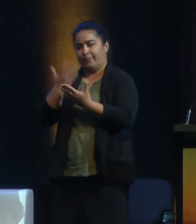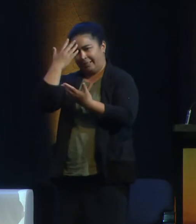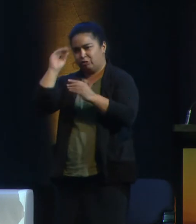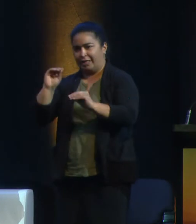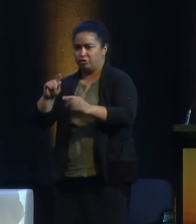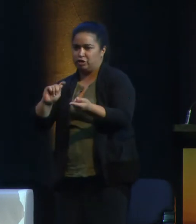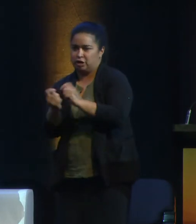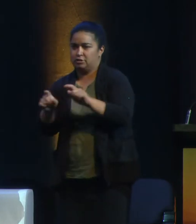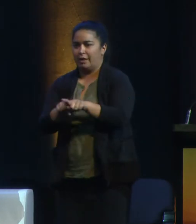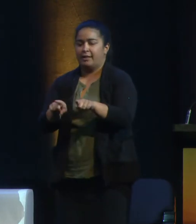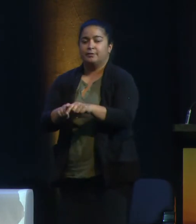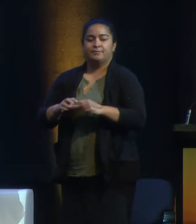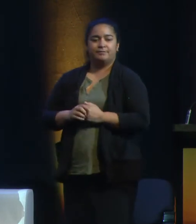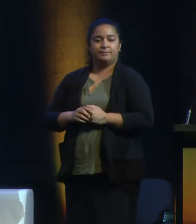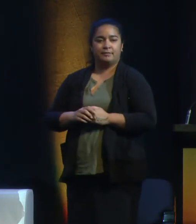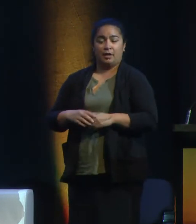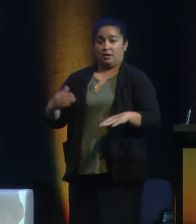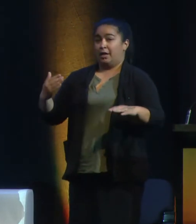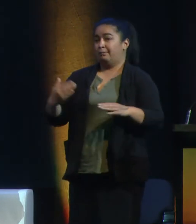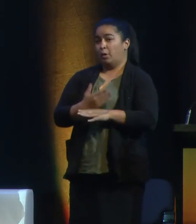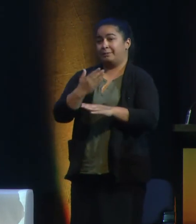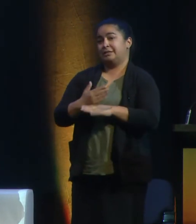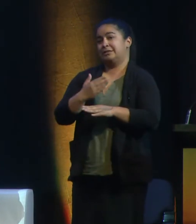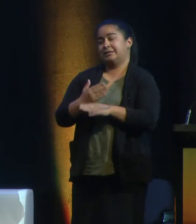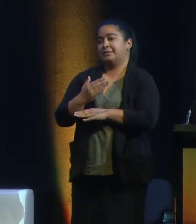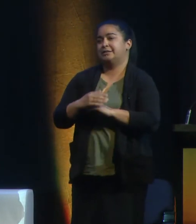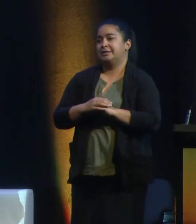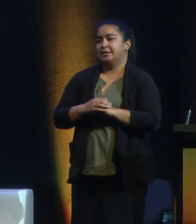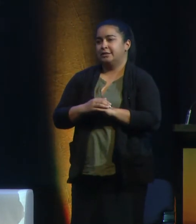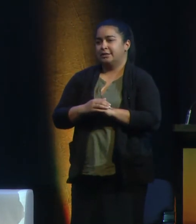Also around, as Jen’s talked about, jobs and in terms of there where people are paid